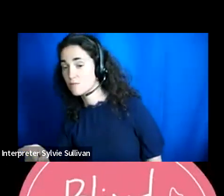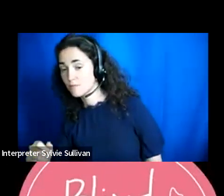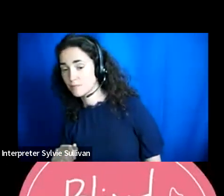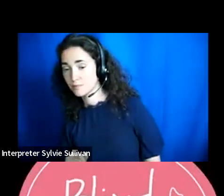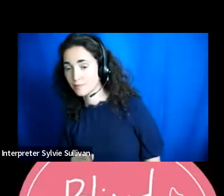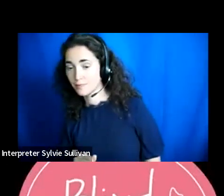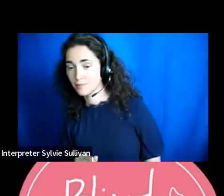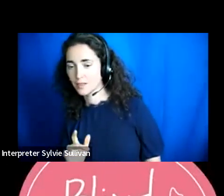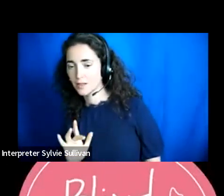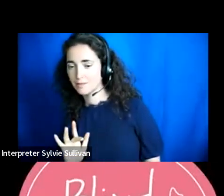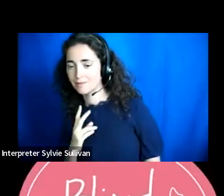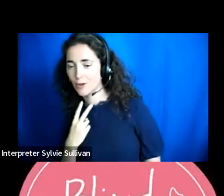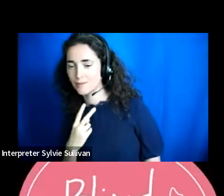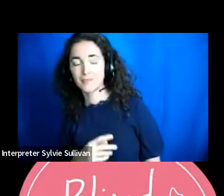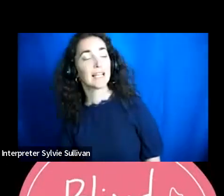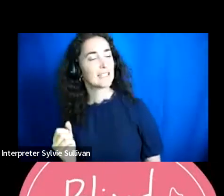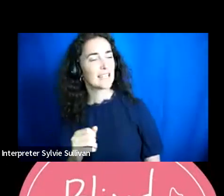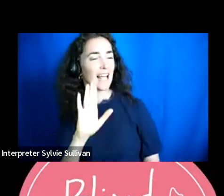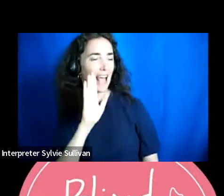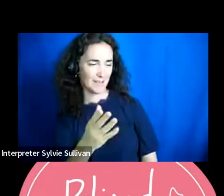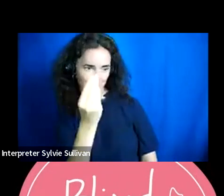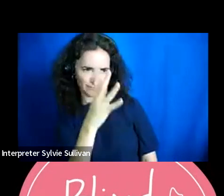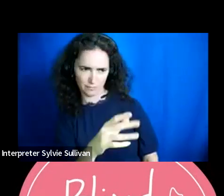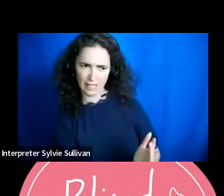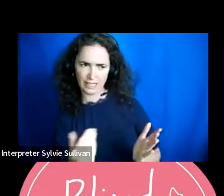Oh, you mean yes, hey? I just wanted to reiterate Thank you, Mendy.